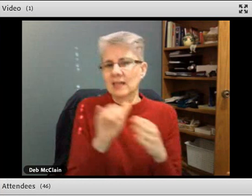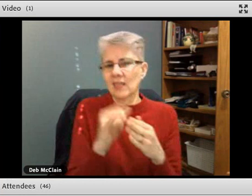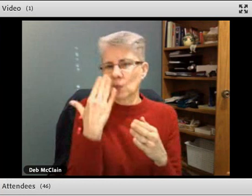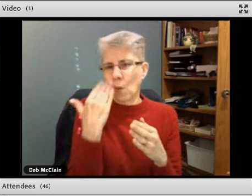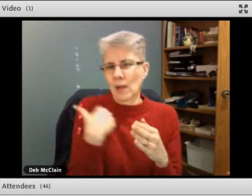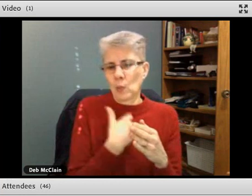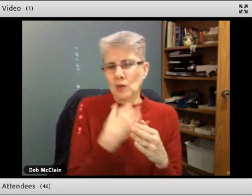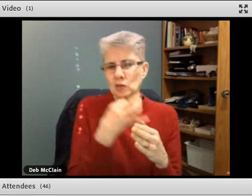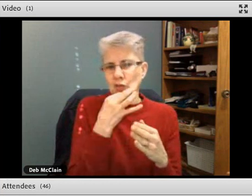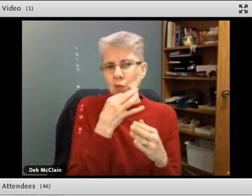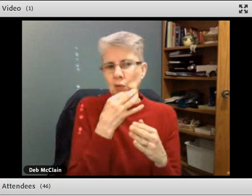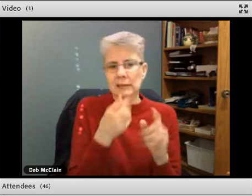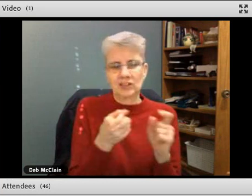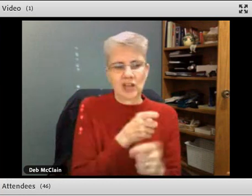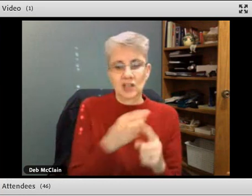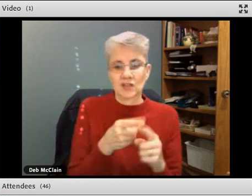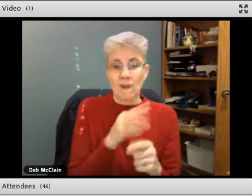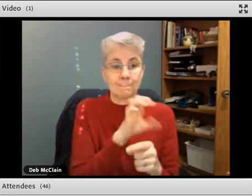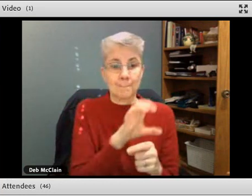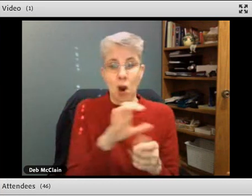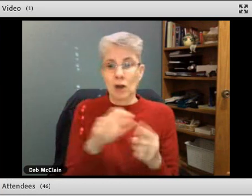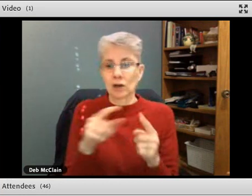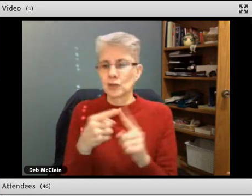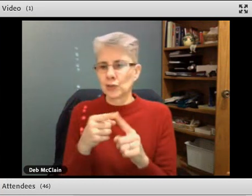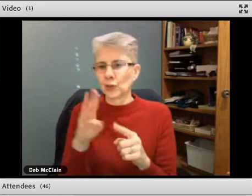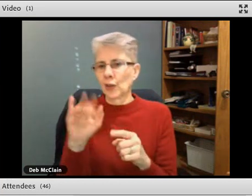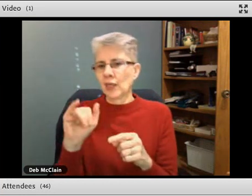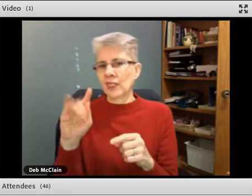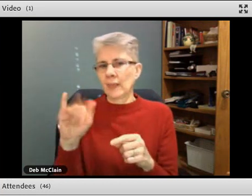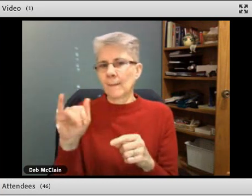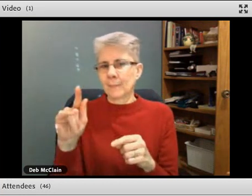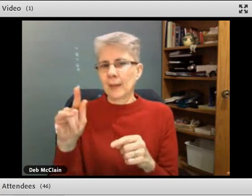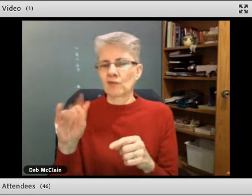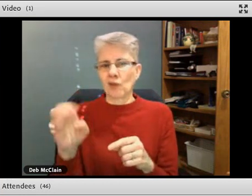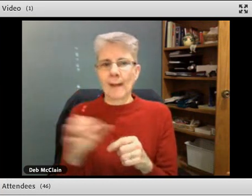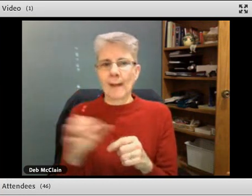So, here we have, again, that example of "Astrophysics for People In a Hurry,"